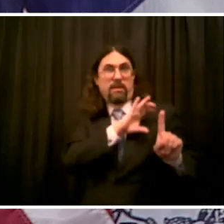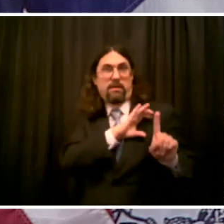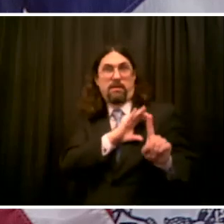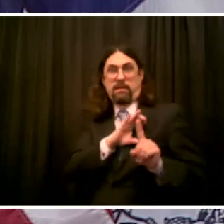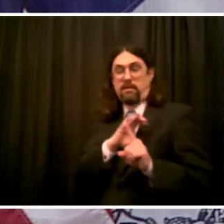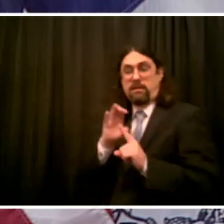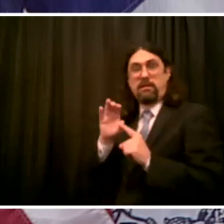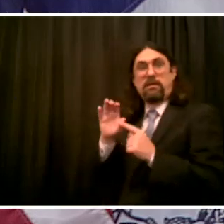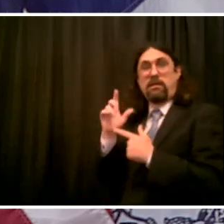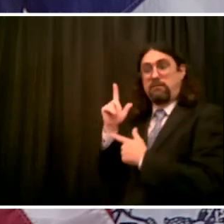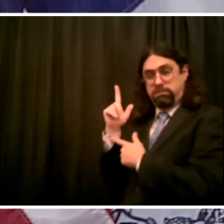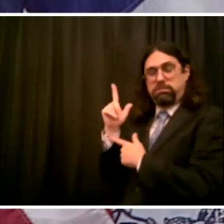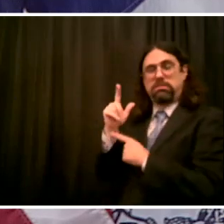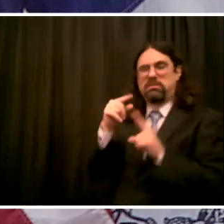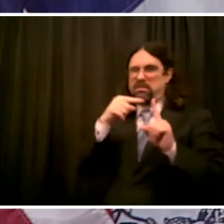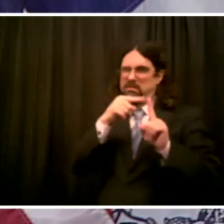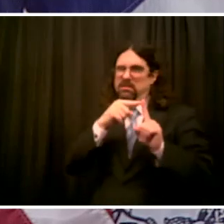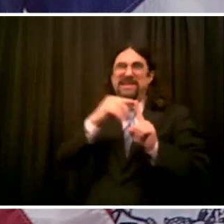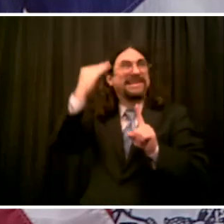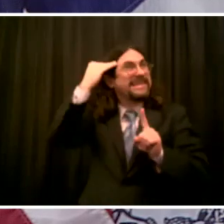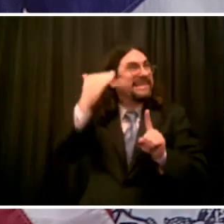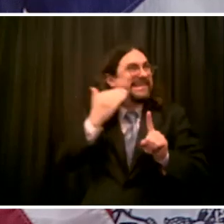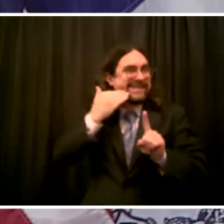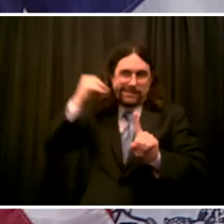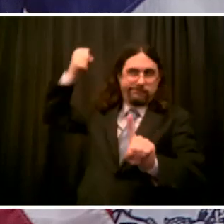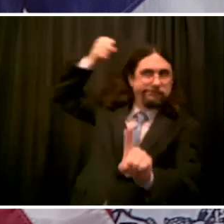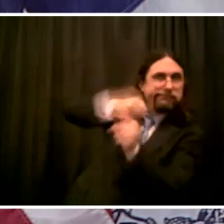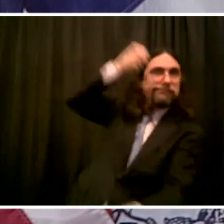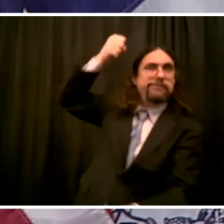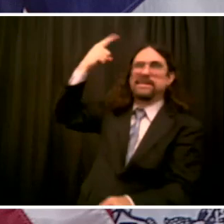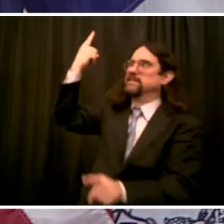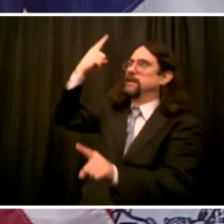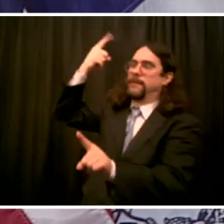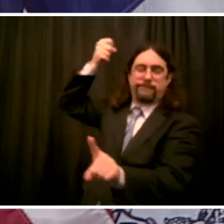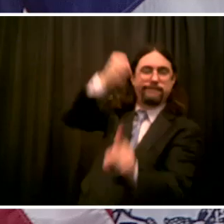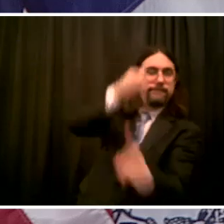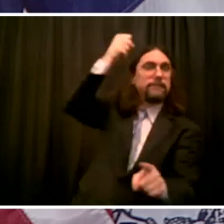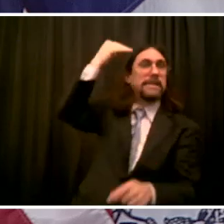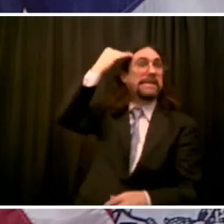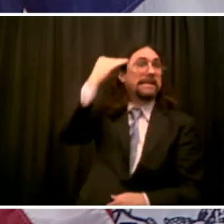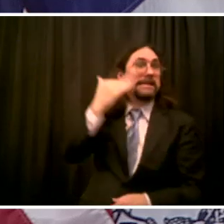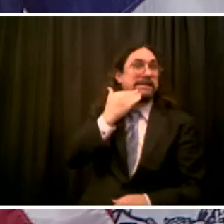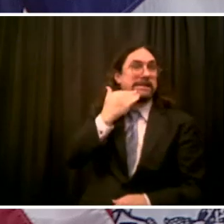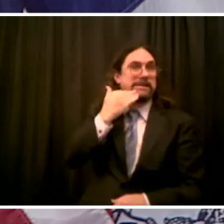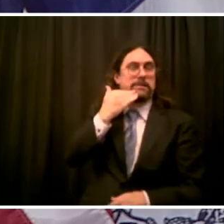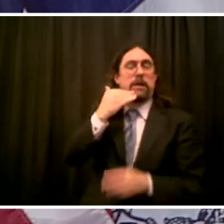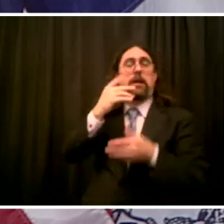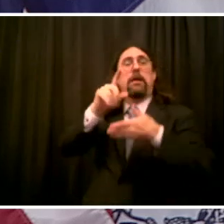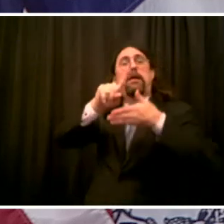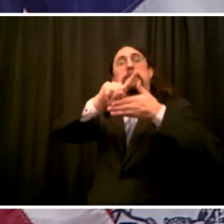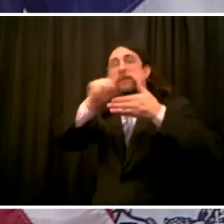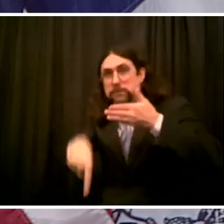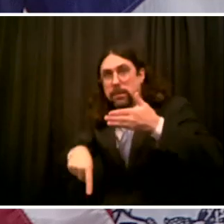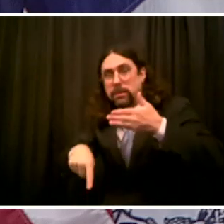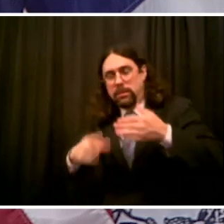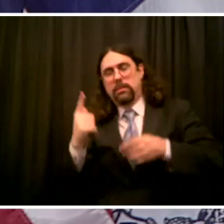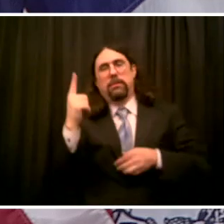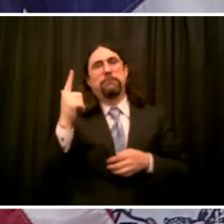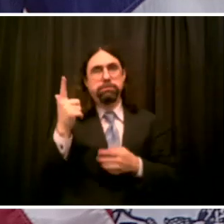INVESTIGATION. BUT WE WERE CONFERRED WITH ALMOST IMMEDIATELY LAST NIGHT. AND TTHA ISAN ATICVE INVESTIGATION.